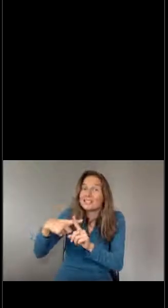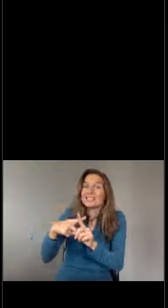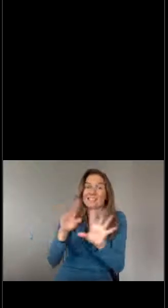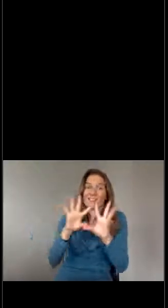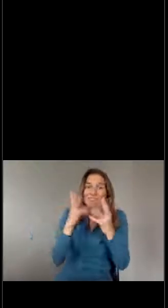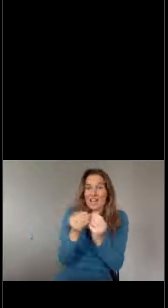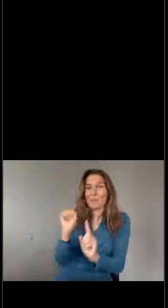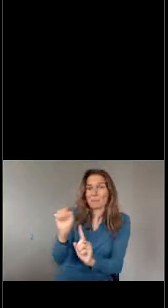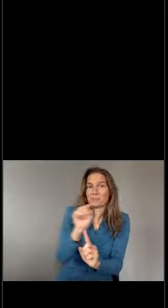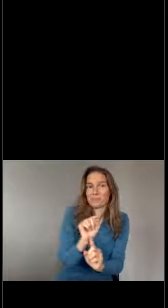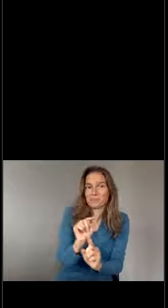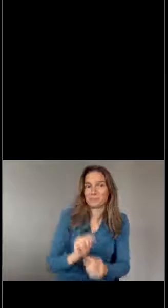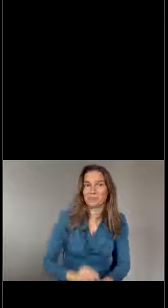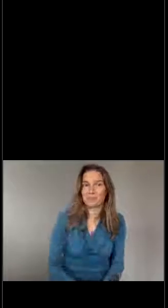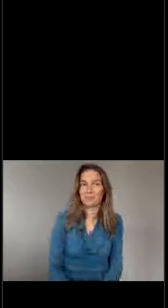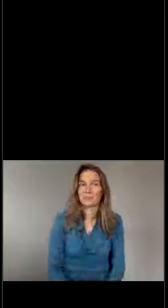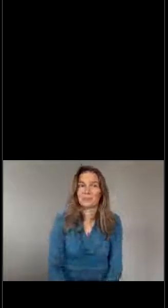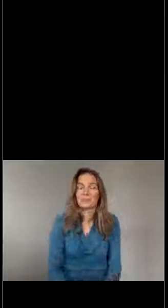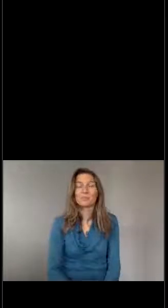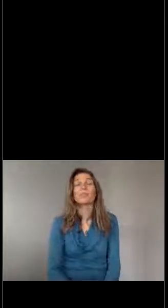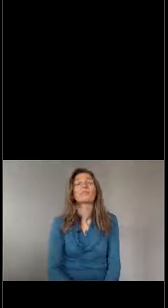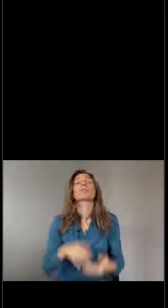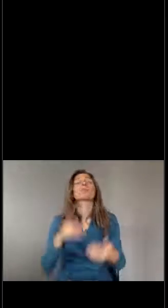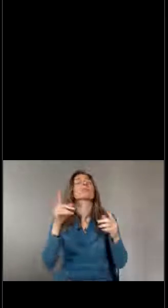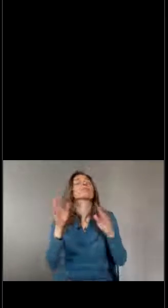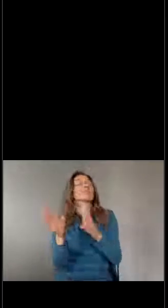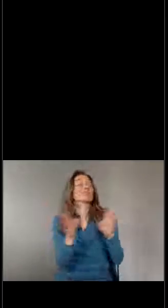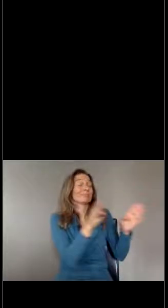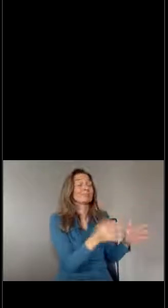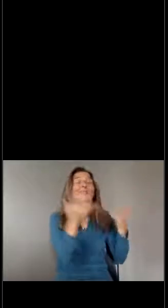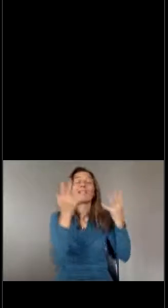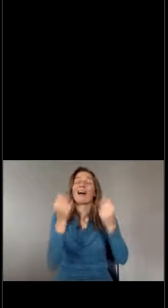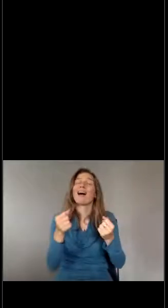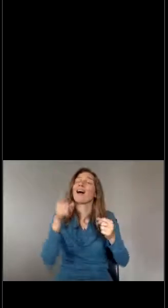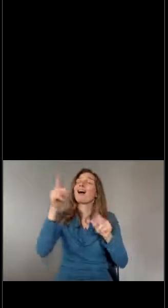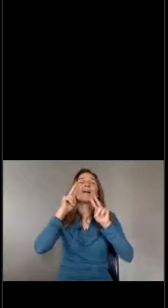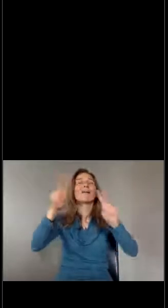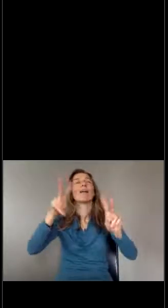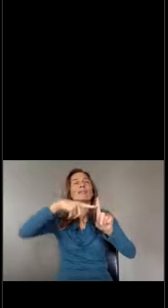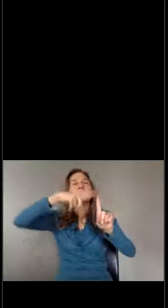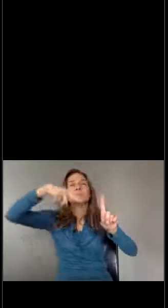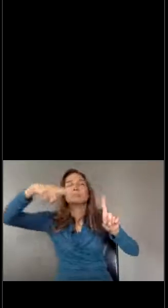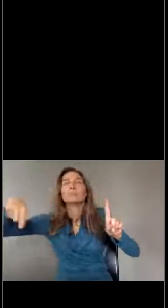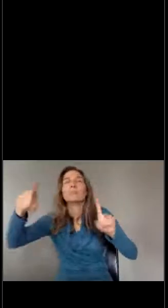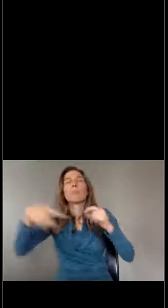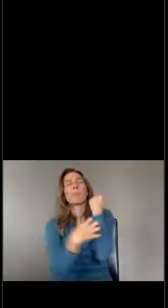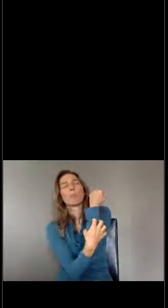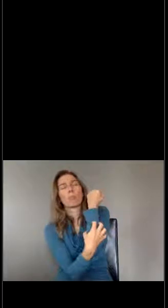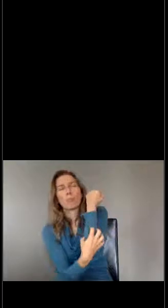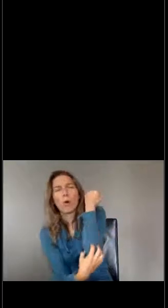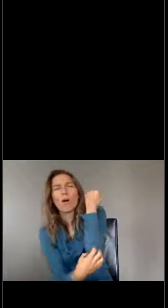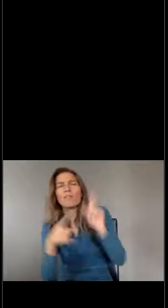in poverty measures such as through poverty lines. So people with disabilities and other household members have